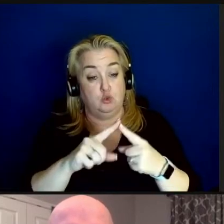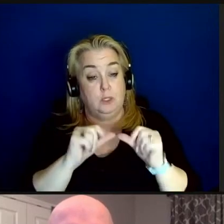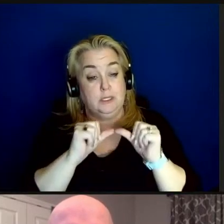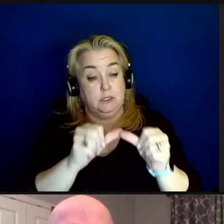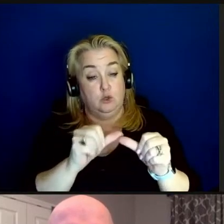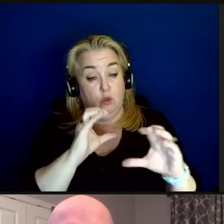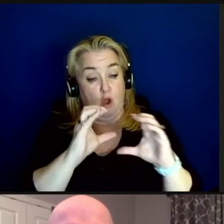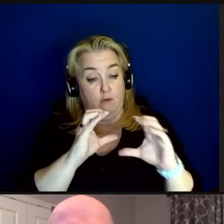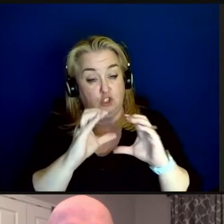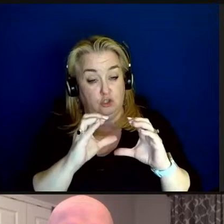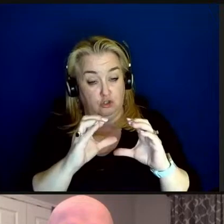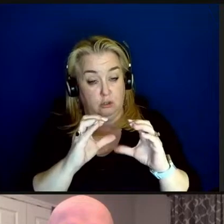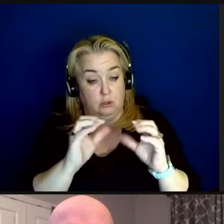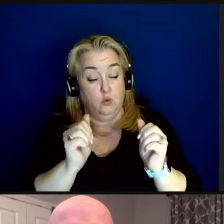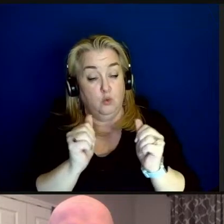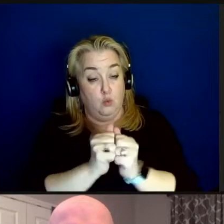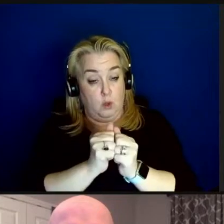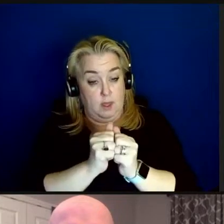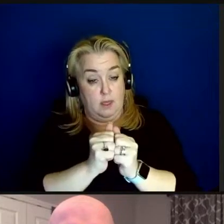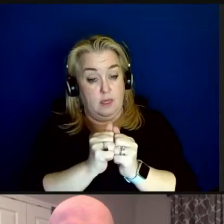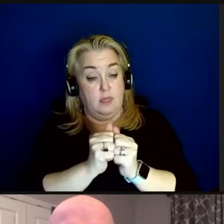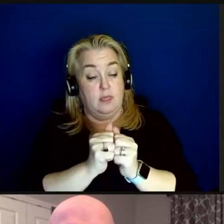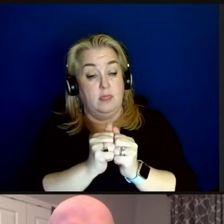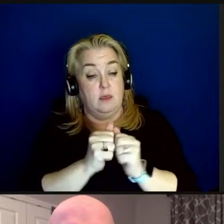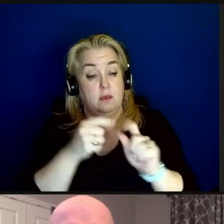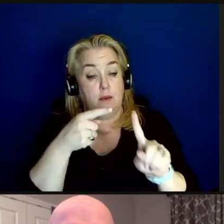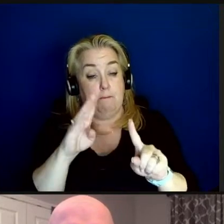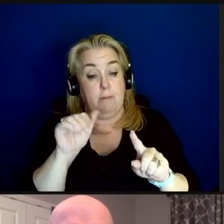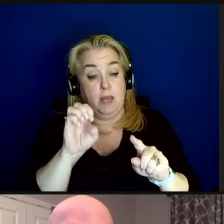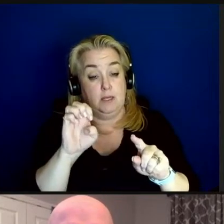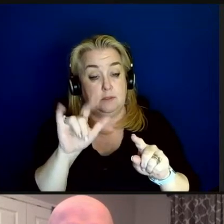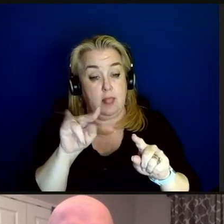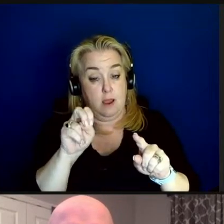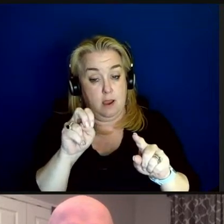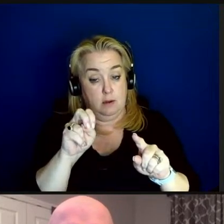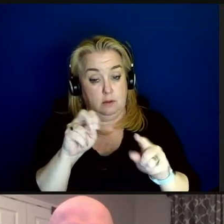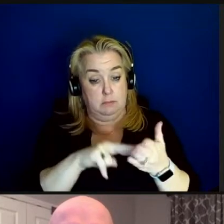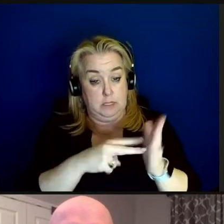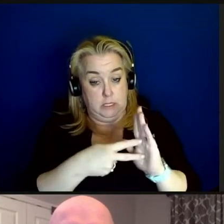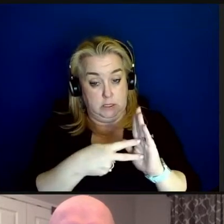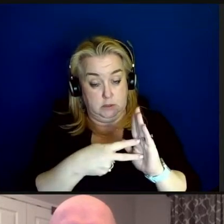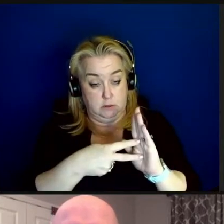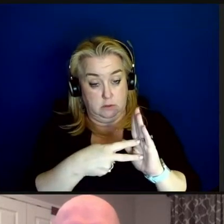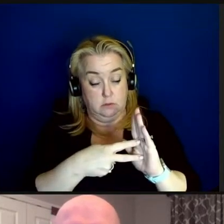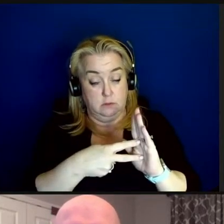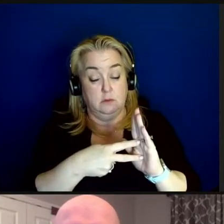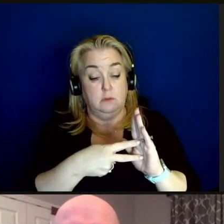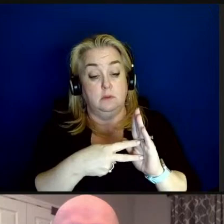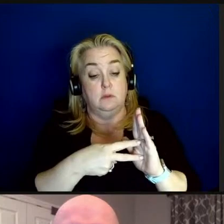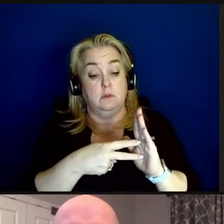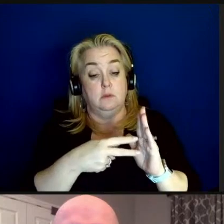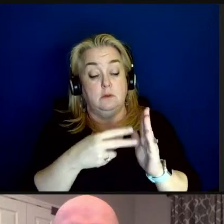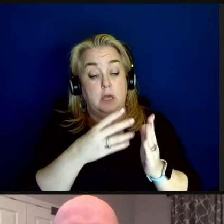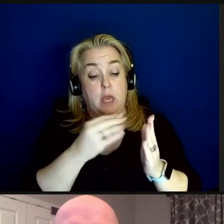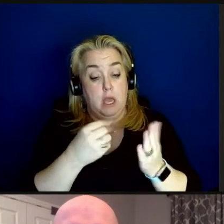YEAH. I JUST THINK THERE IS AN OPPORTUNITY TO CONTINUE THIS